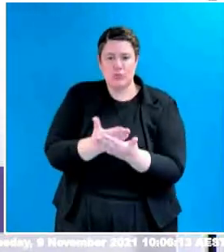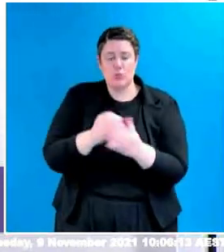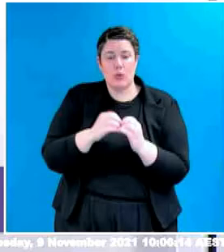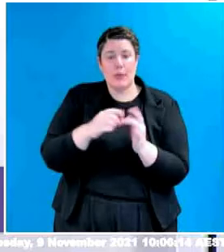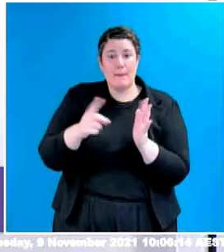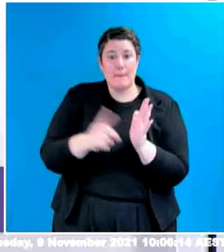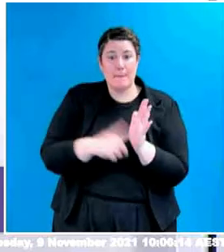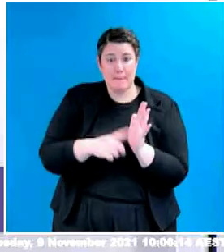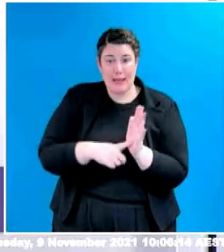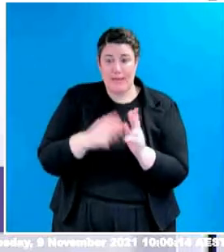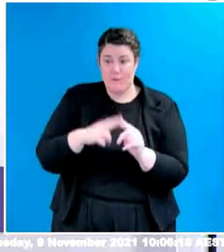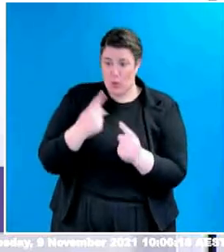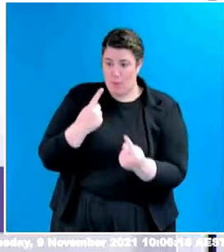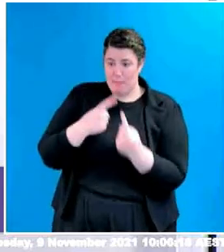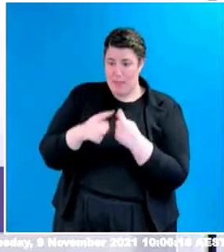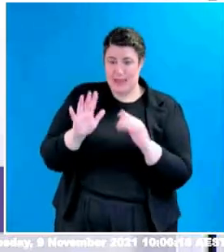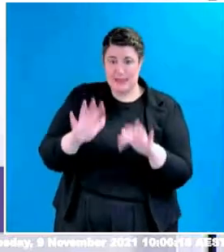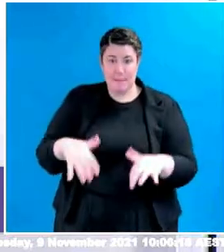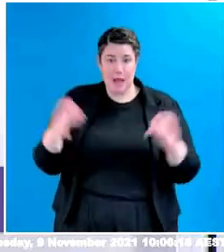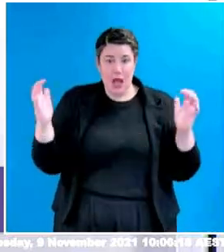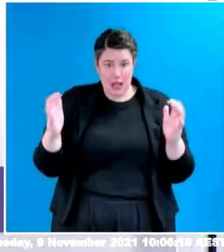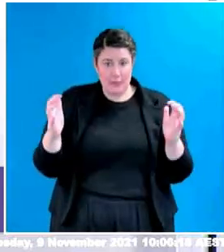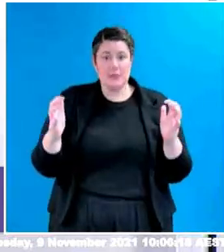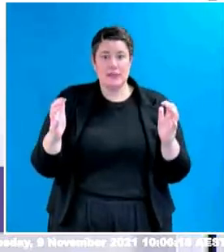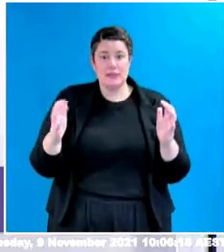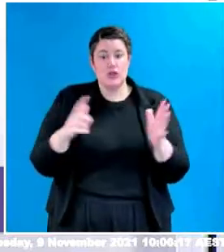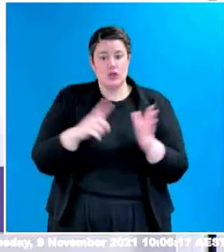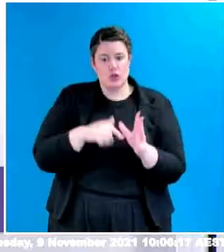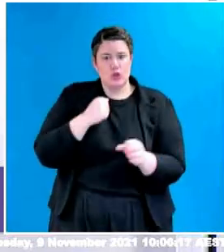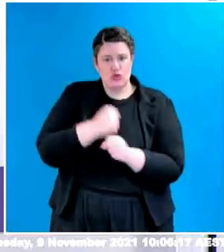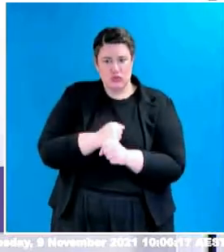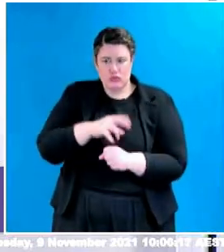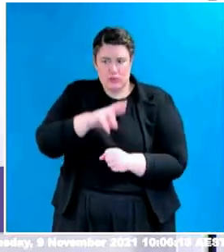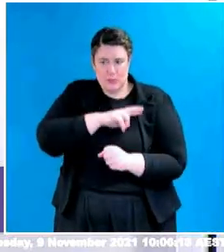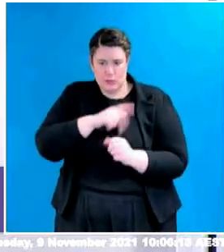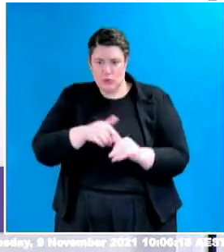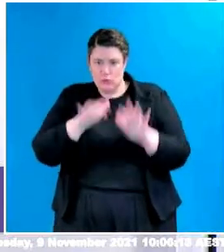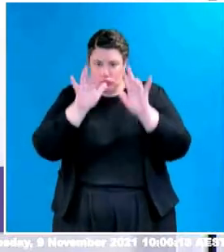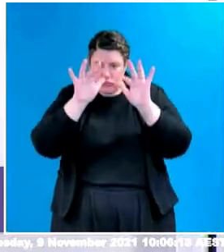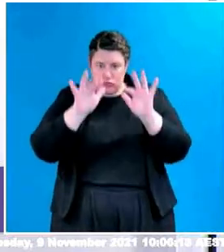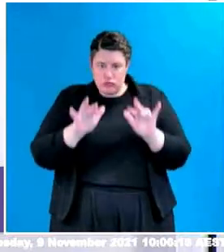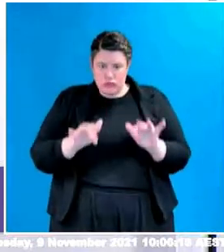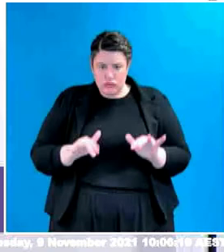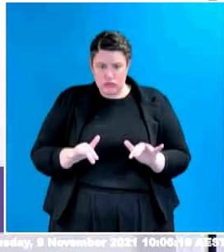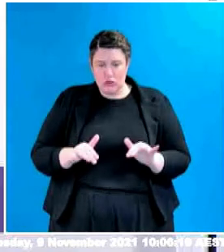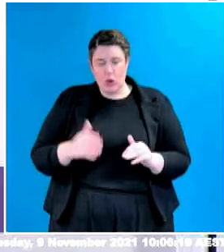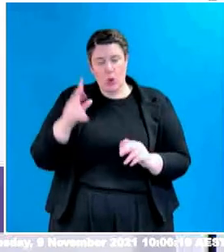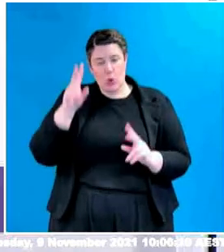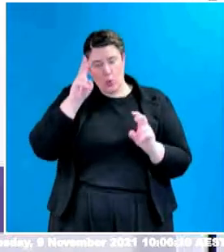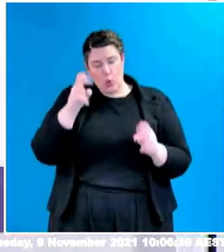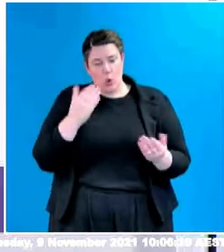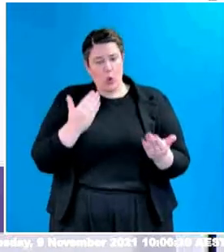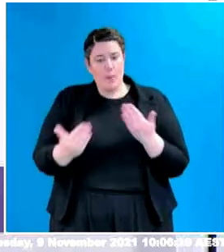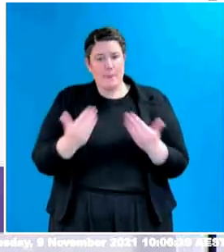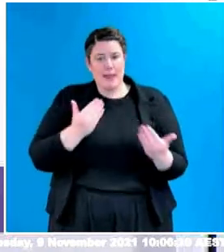assembly, it is the Attorney-General's role to prepare a written statement, called a compatibility statement.